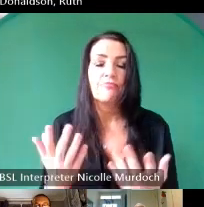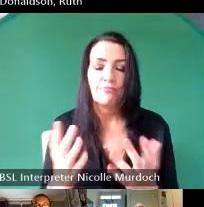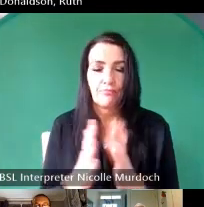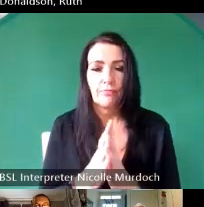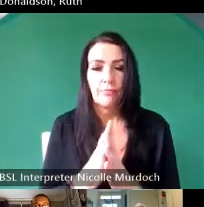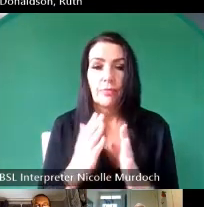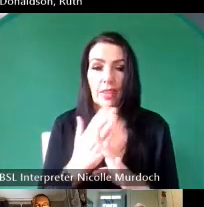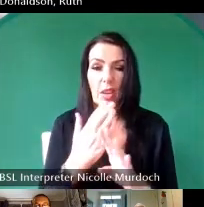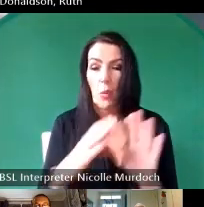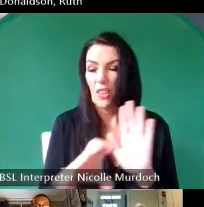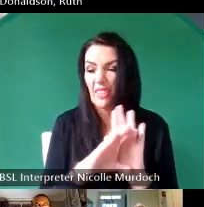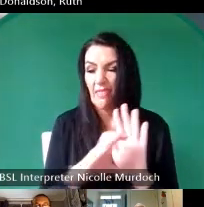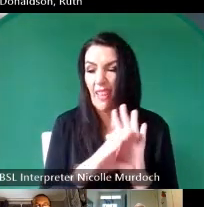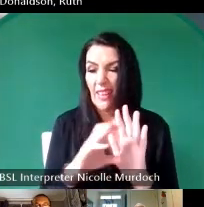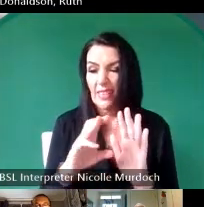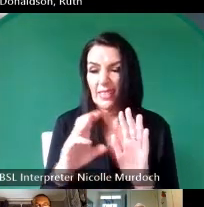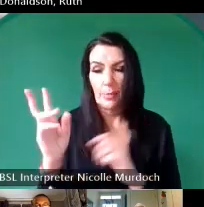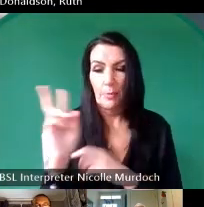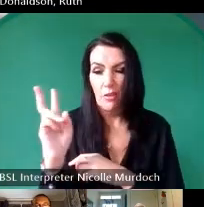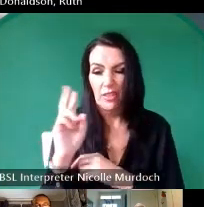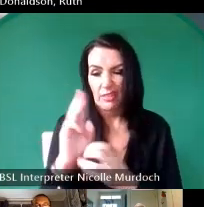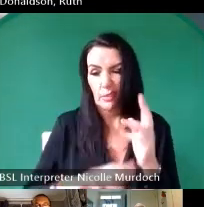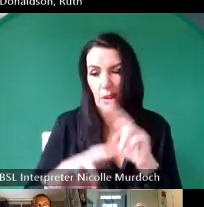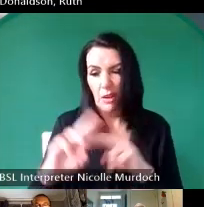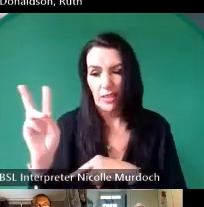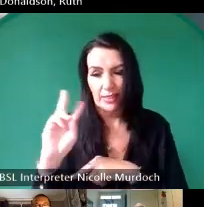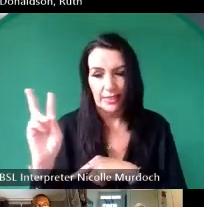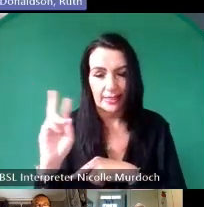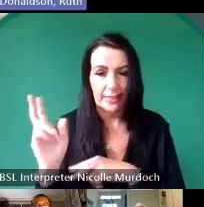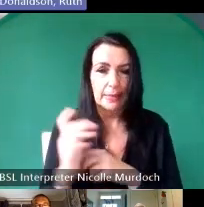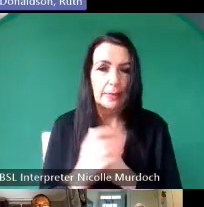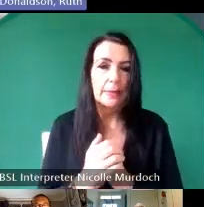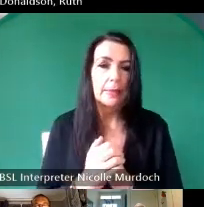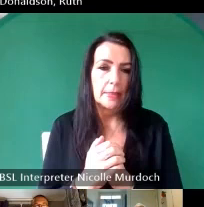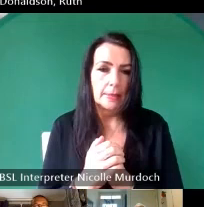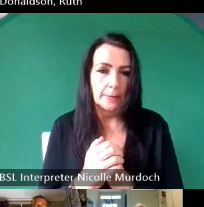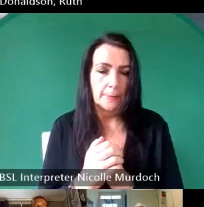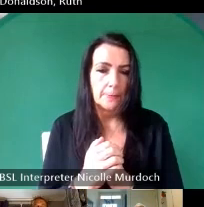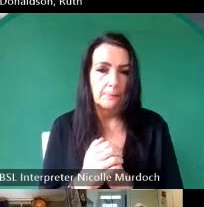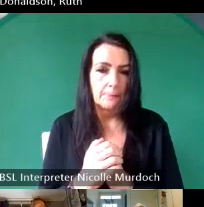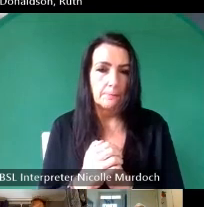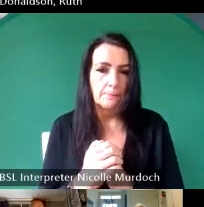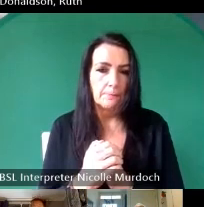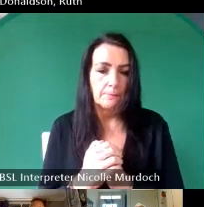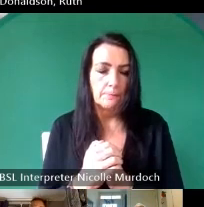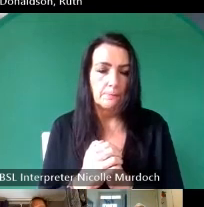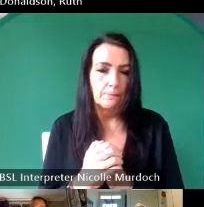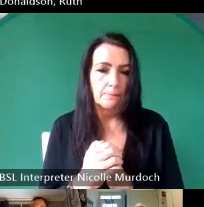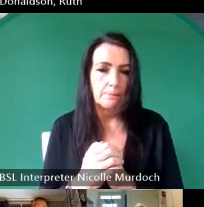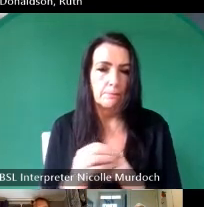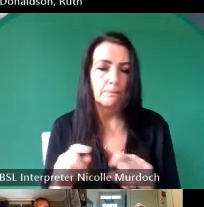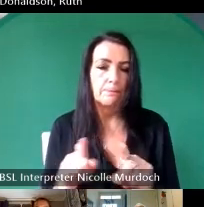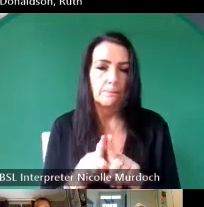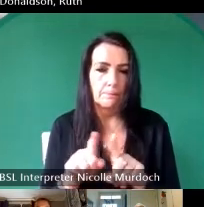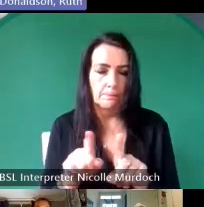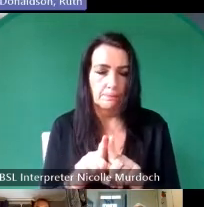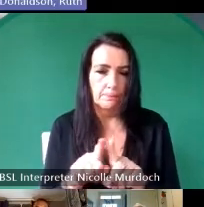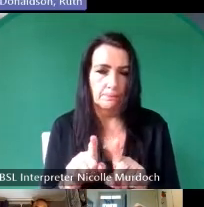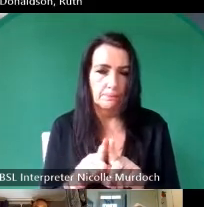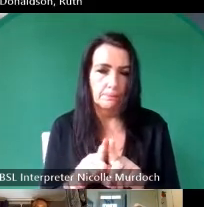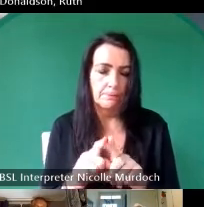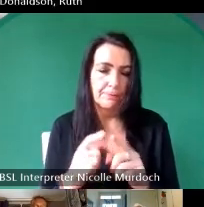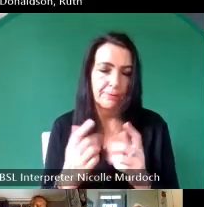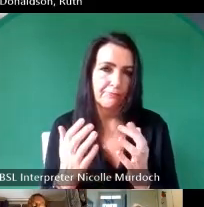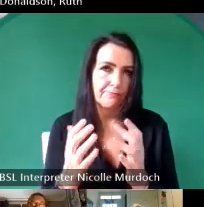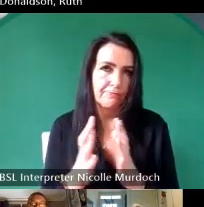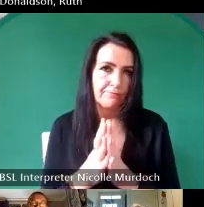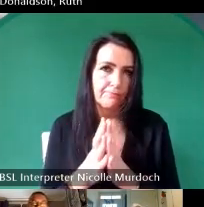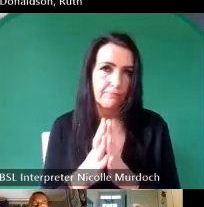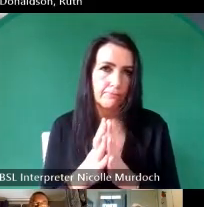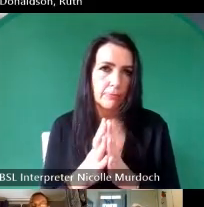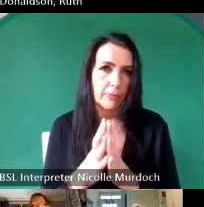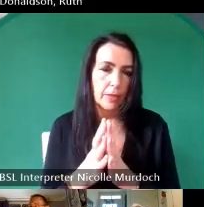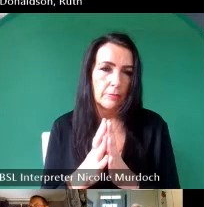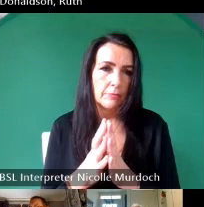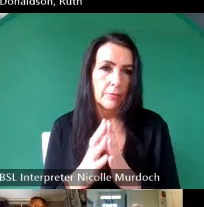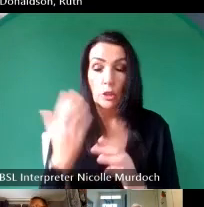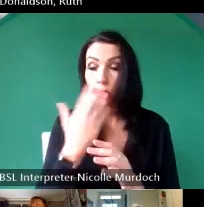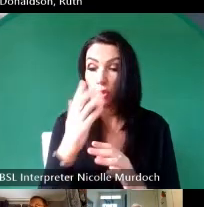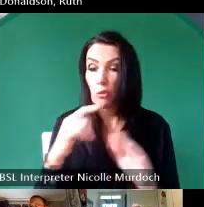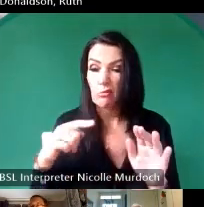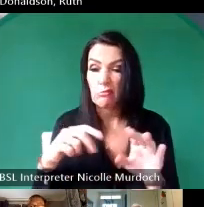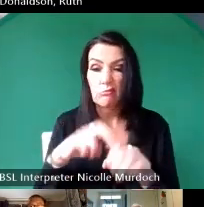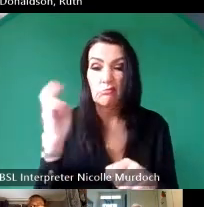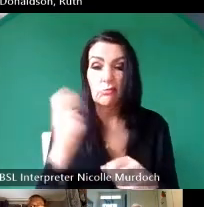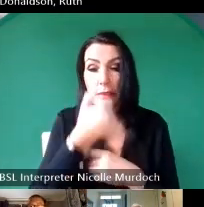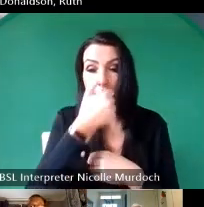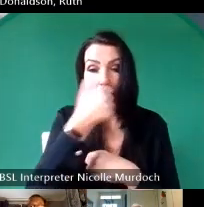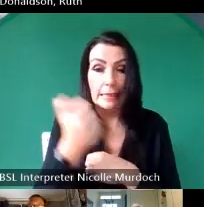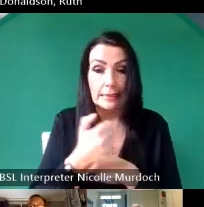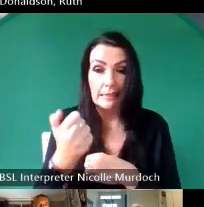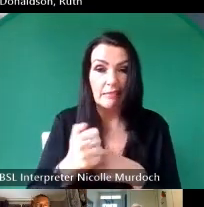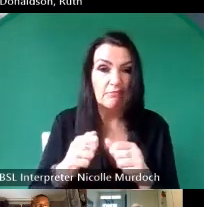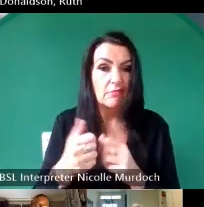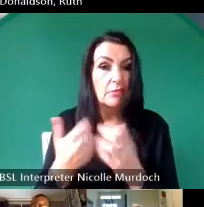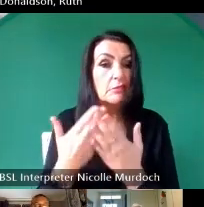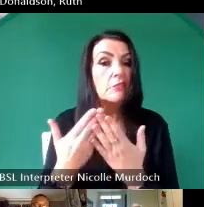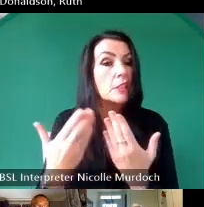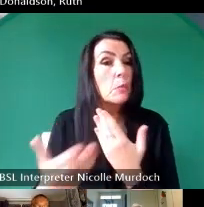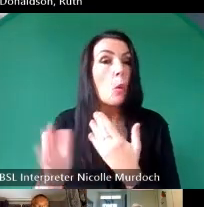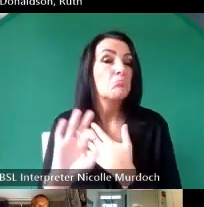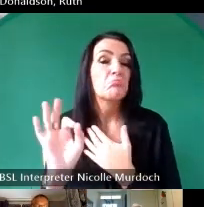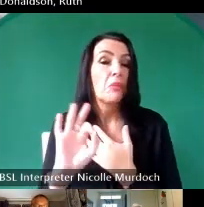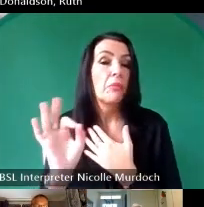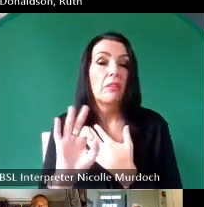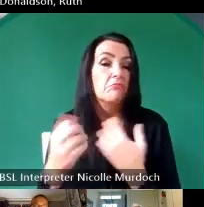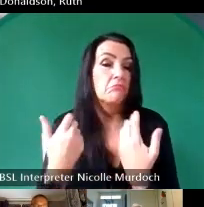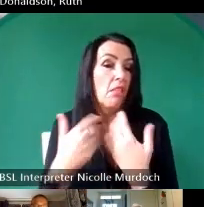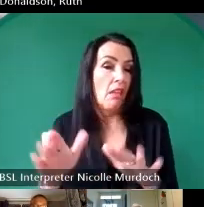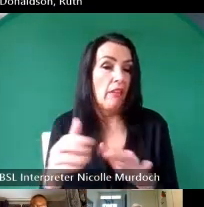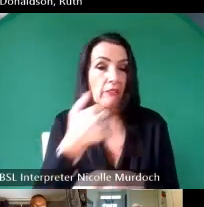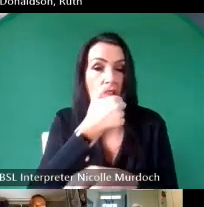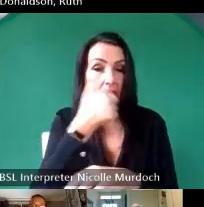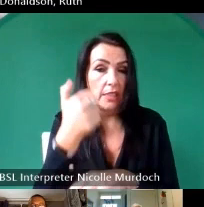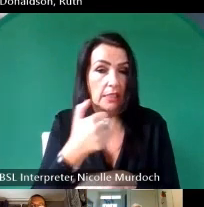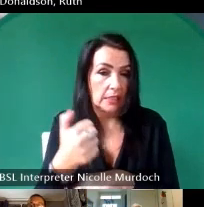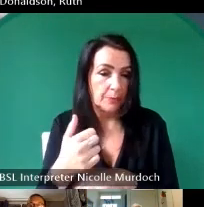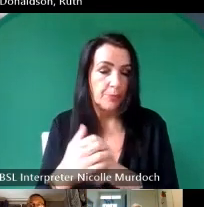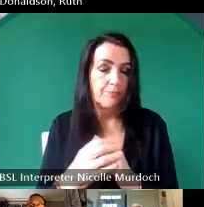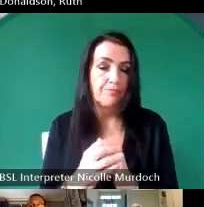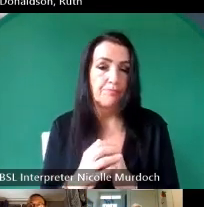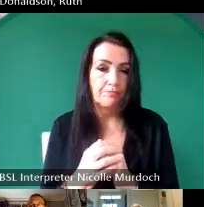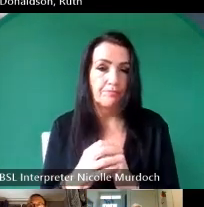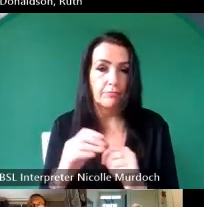parents um and uh and no further education just left school at 16 and um basically I don't know